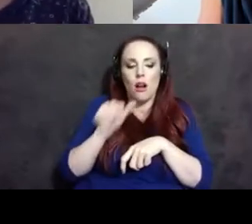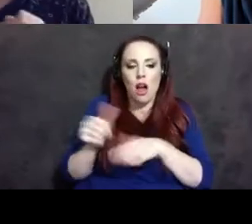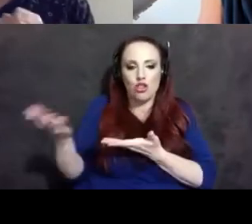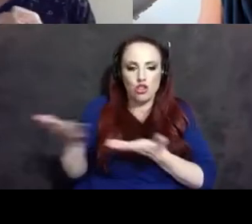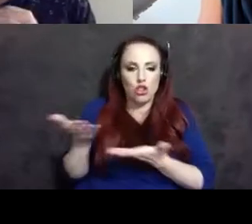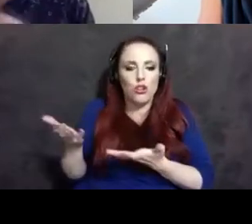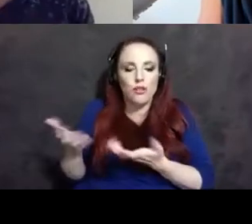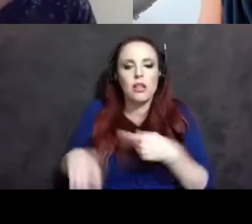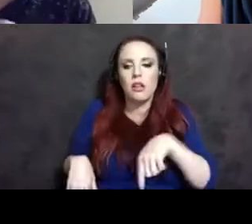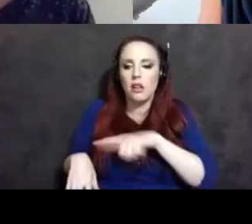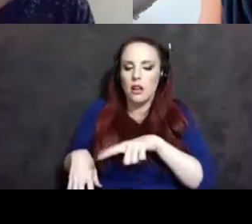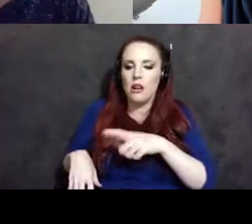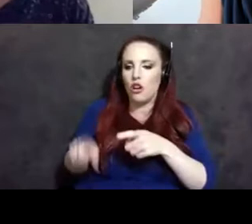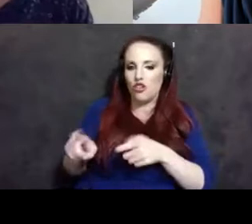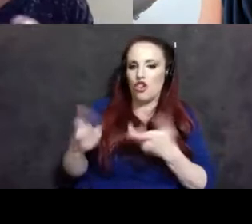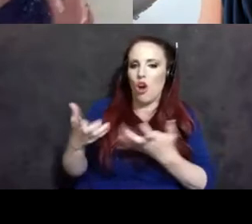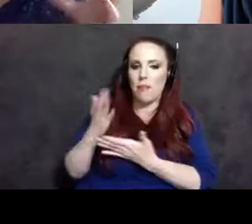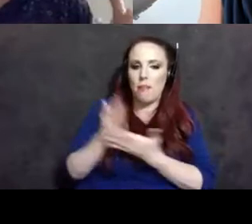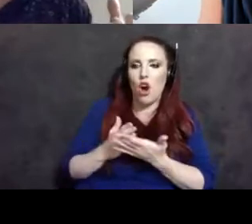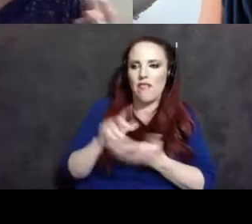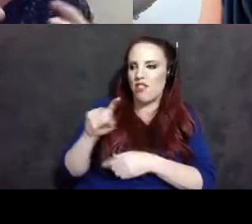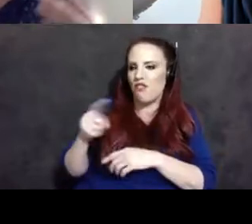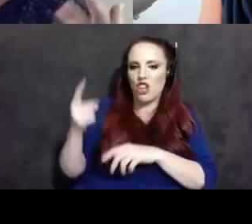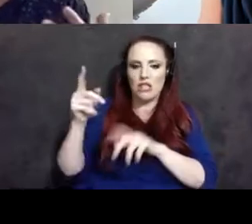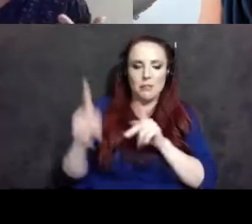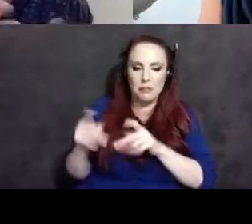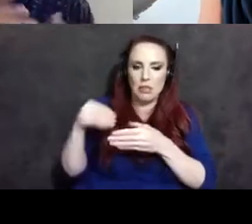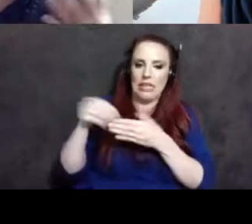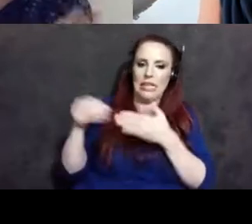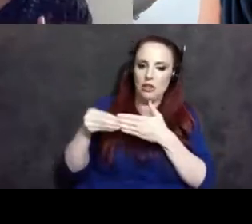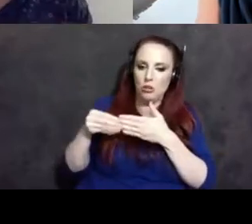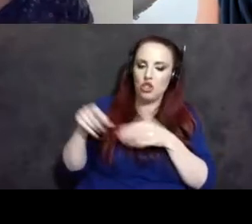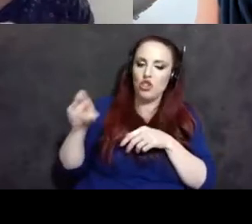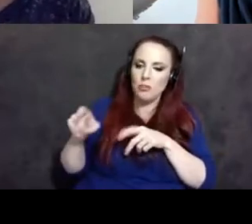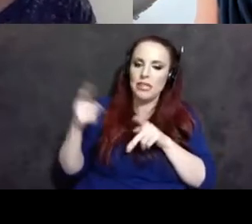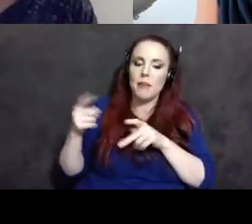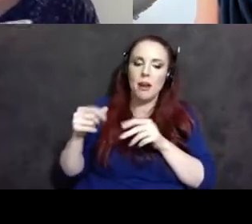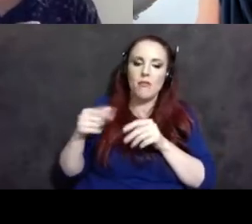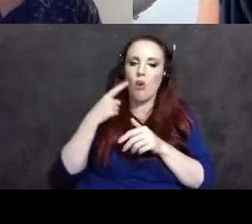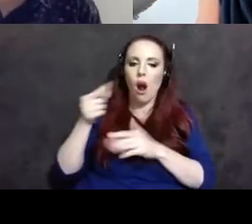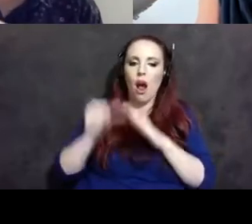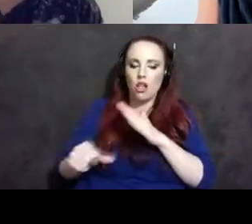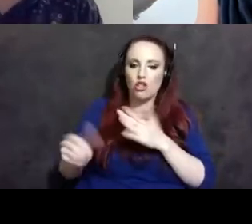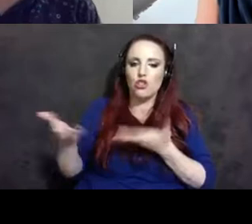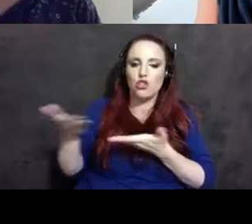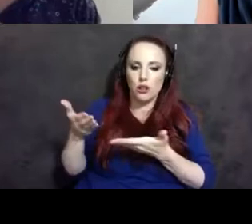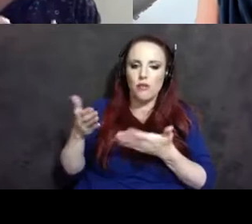It should be part of the first, one of the first people in leadership should be part of the underserved community.